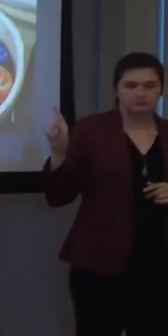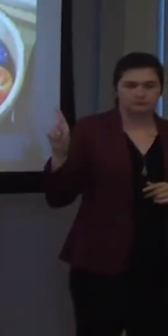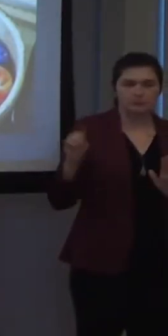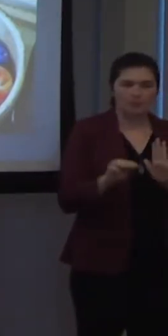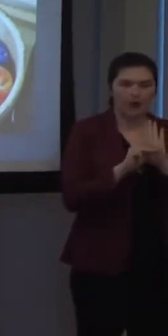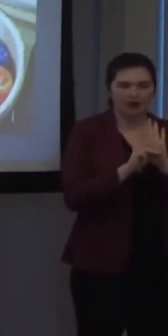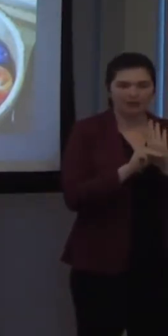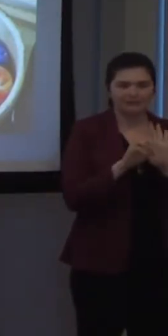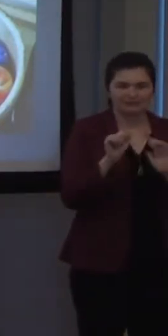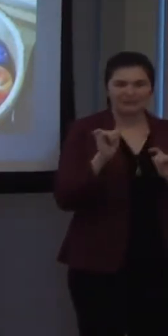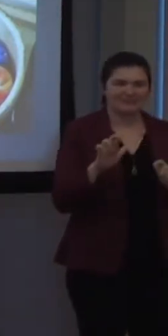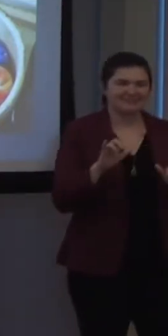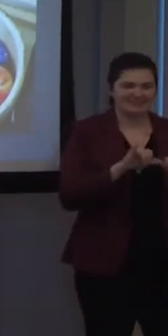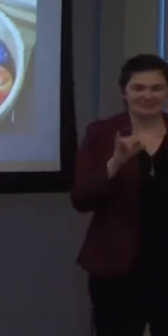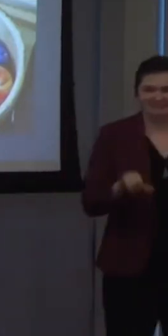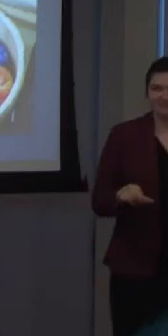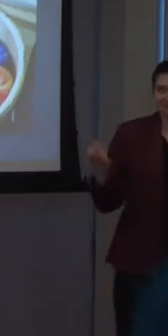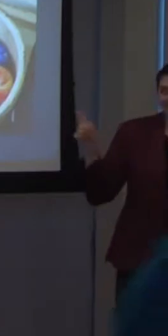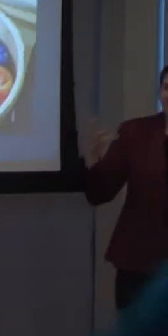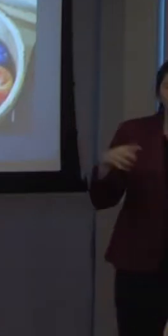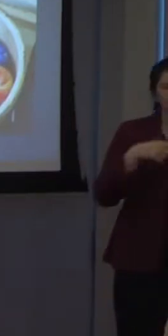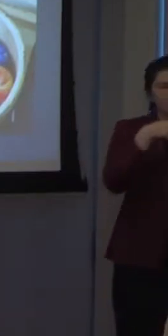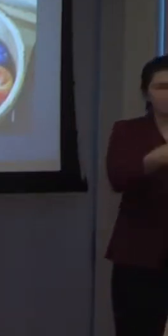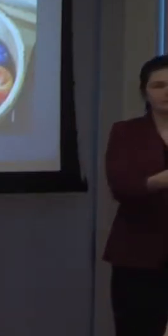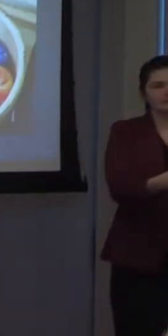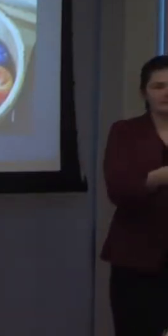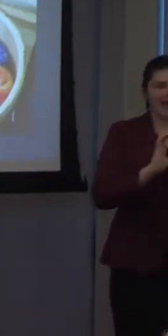So what this will do is it, kind of, demonstrates what makes up our solar system.